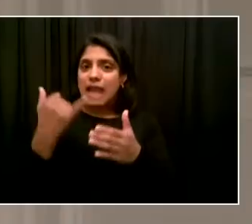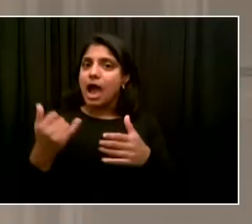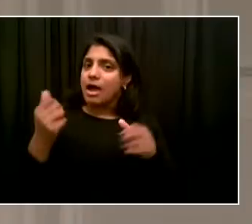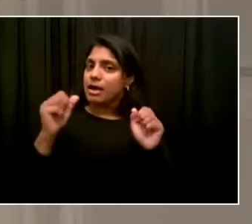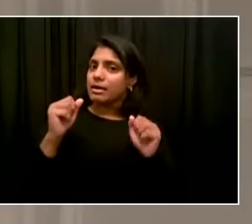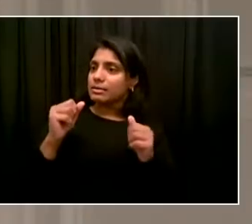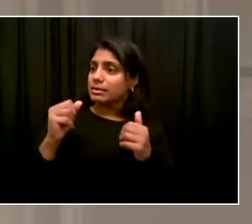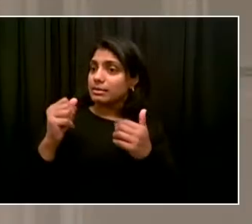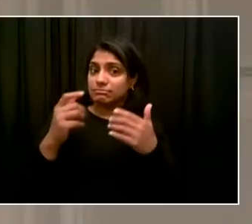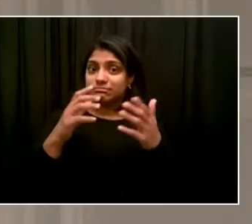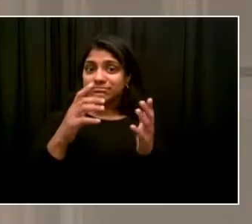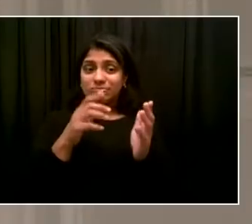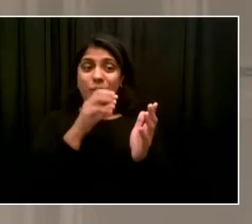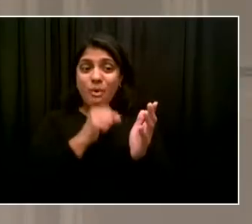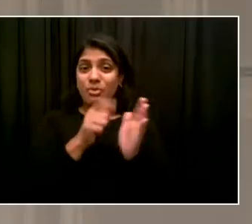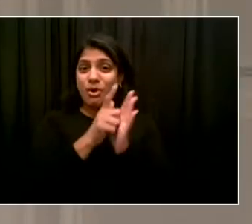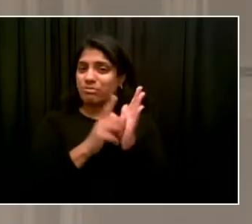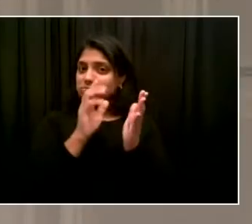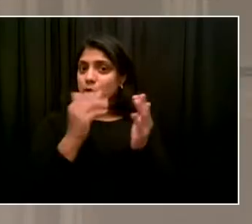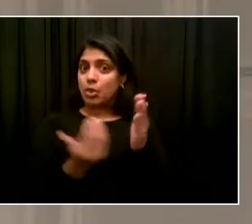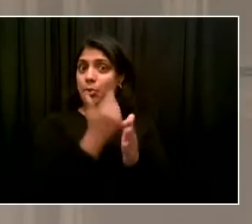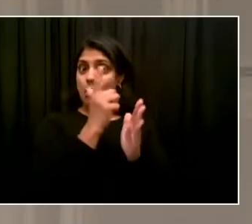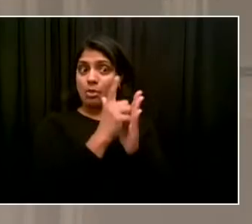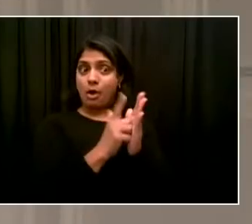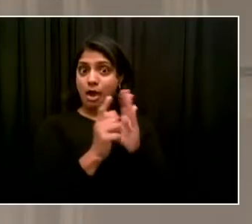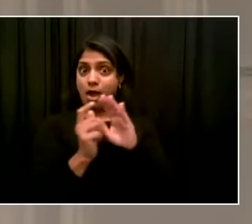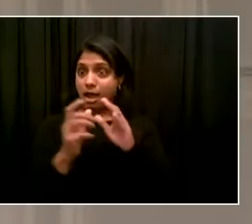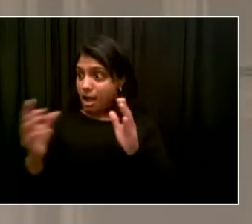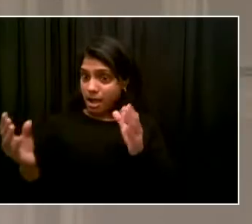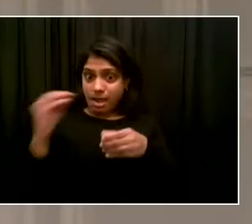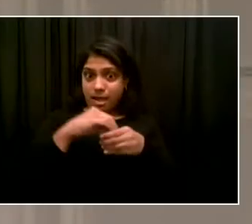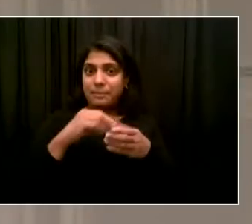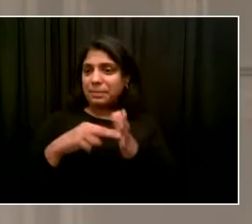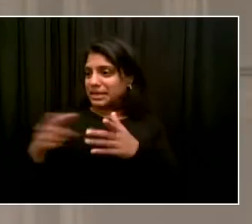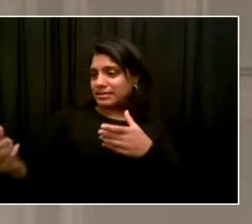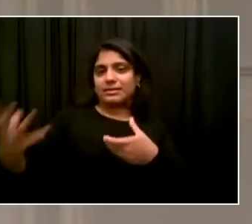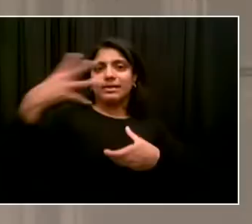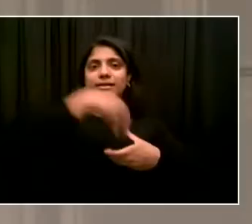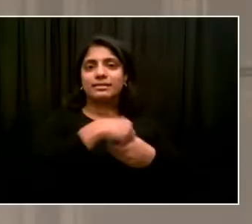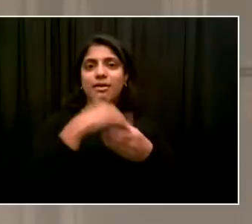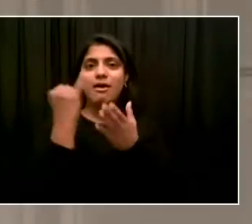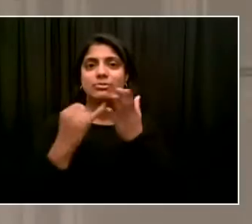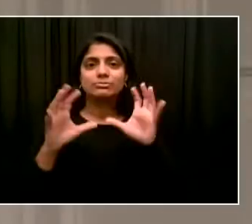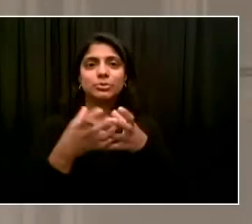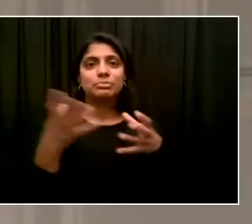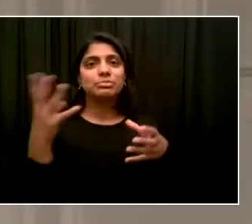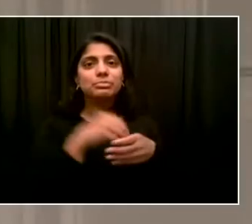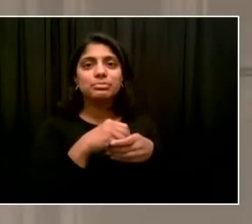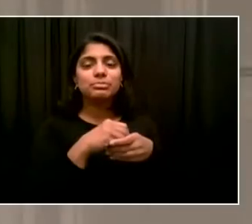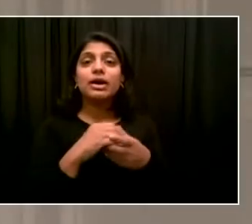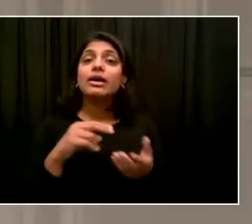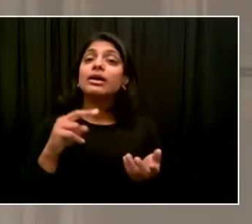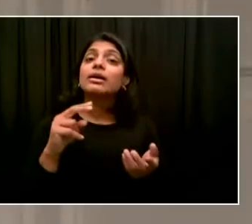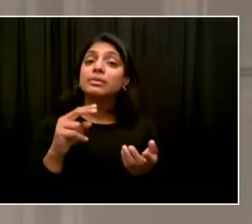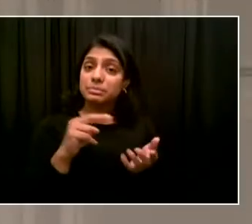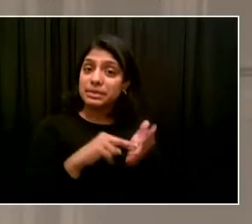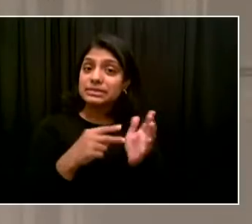AND LI VEIN THIS NEIGHBORHOOD. AT THE SAME TIME HE SALO MAKE